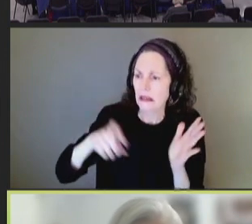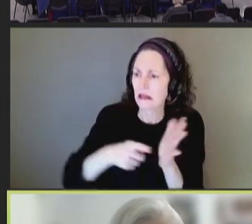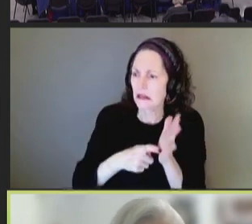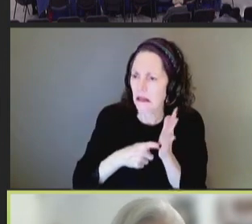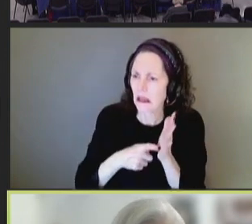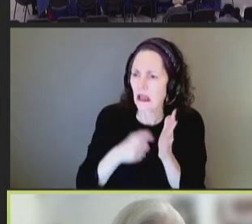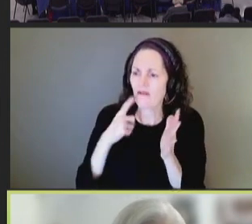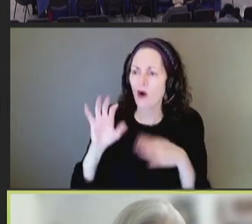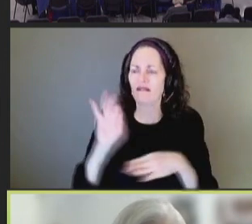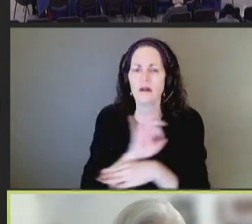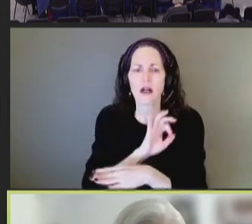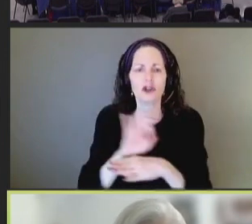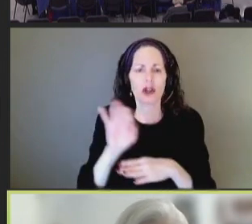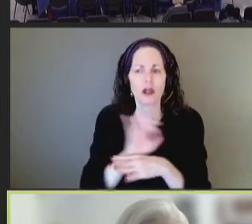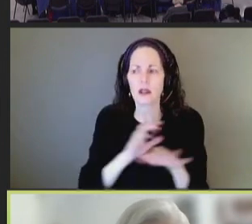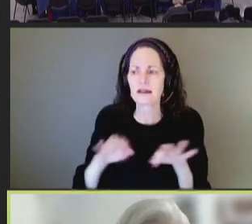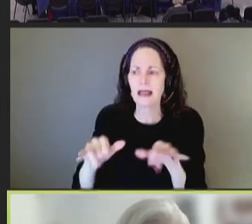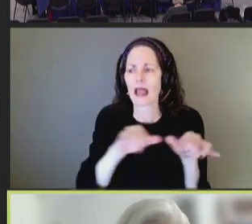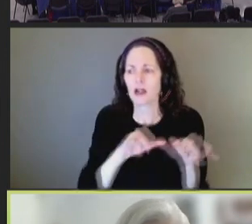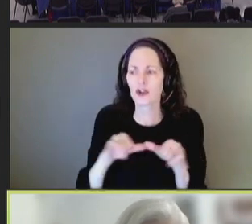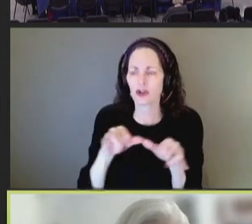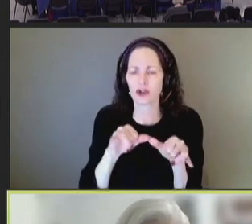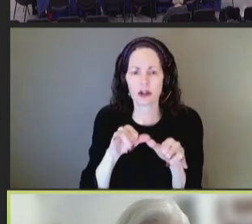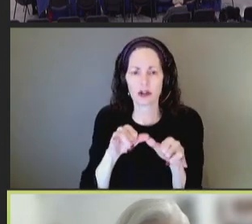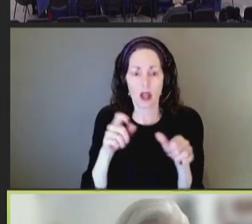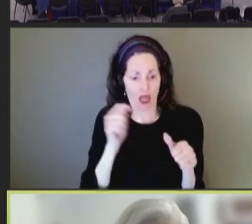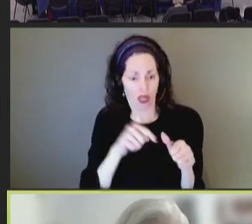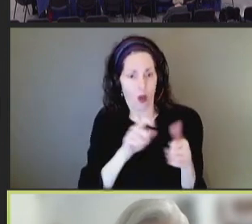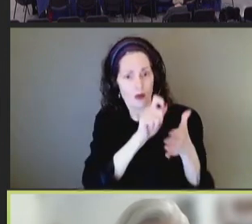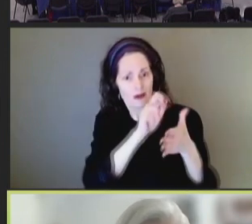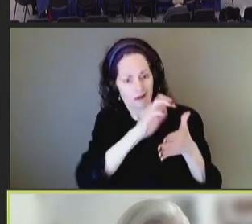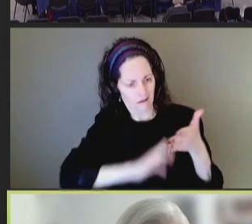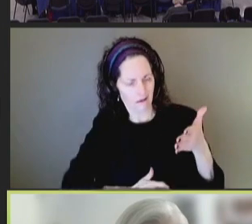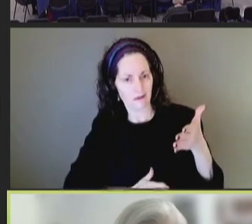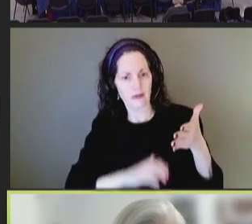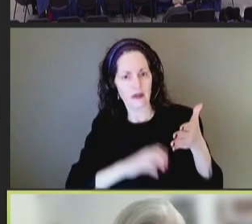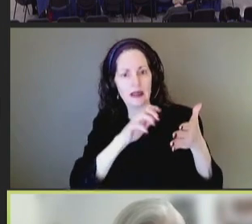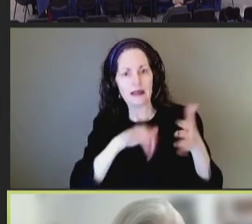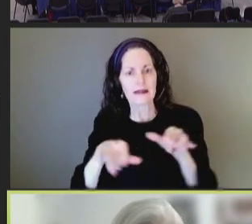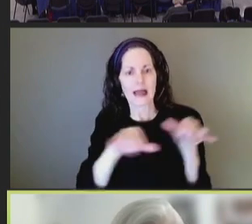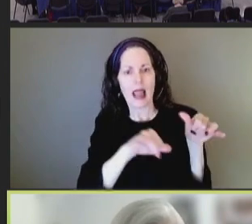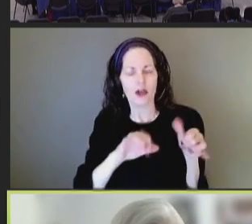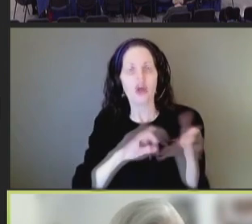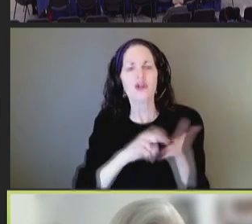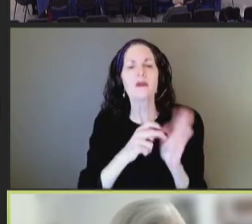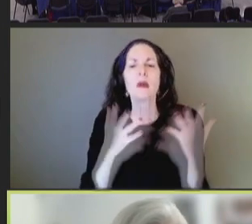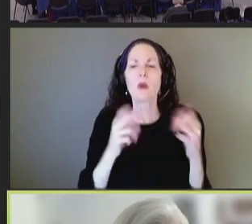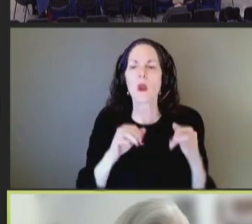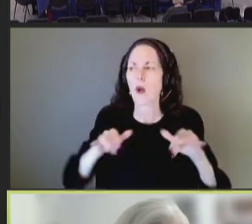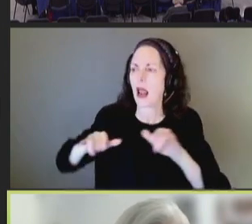and other partners. And these standards are designed to drive consistency across the IIS.